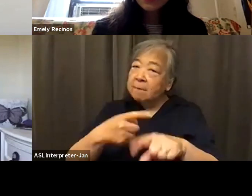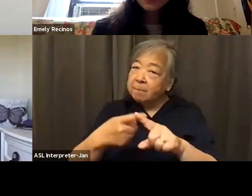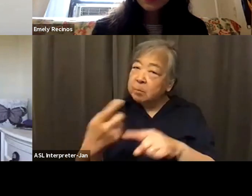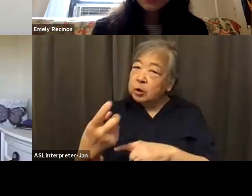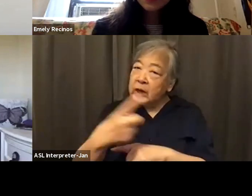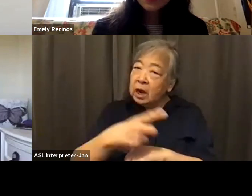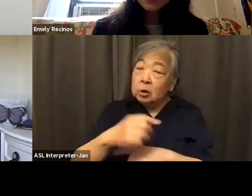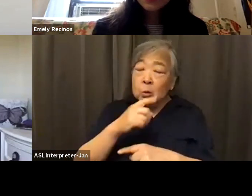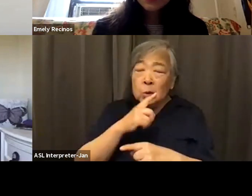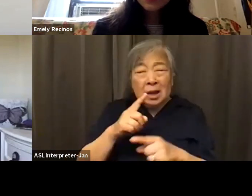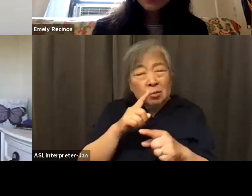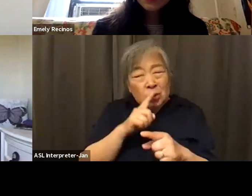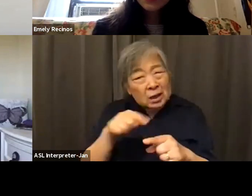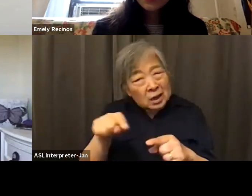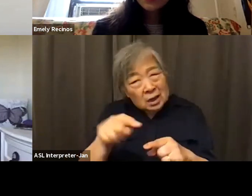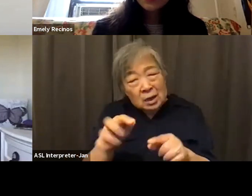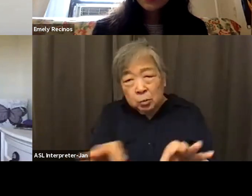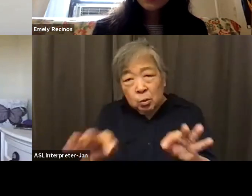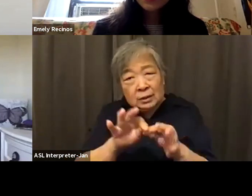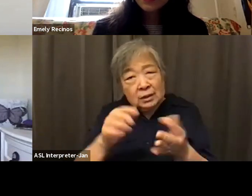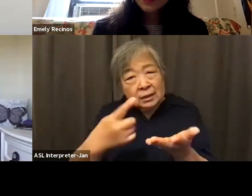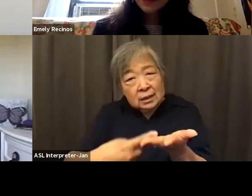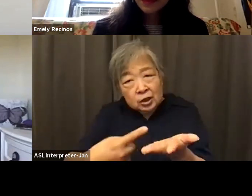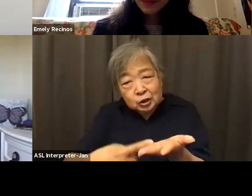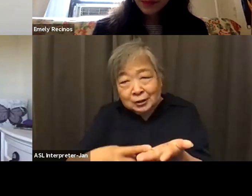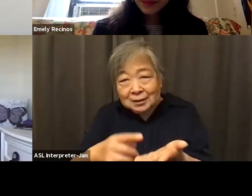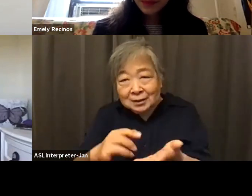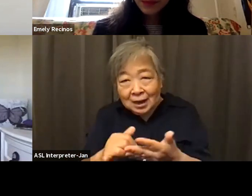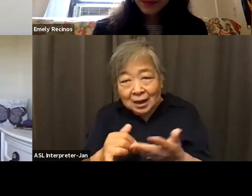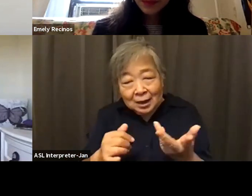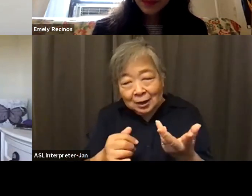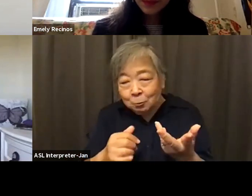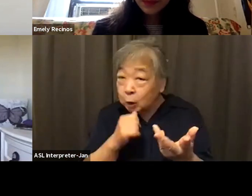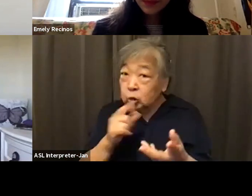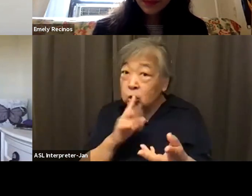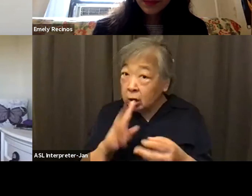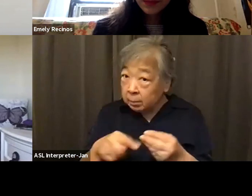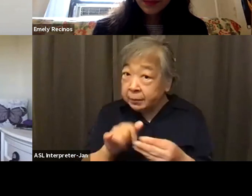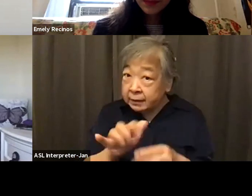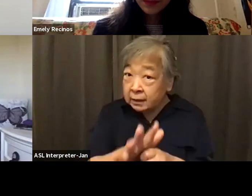discussions that don't get talked about enough and I almost think we should share this recording